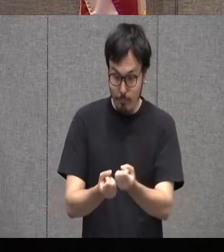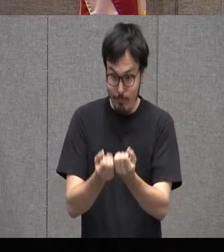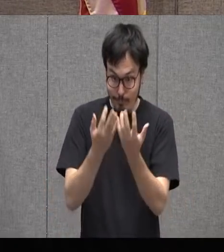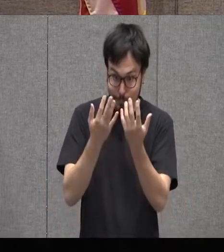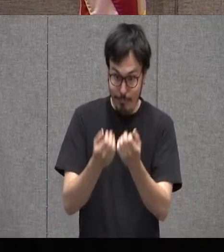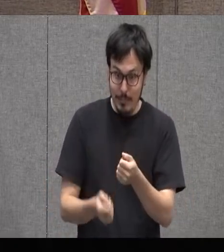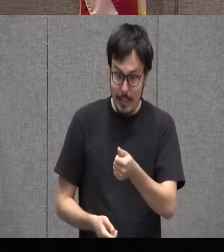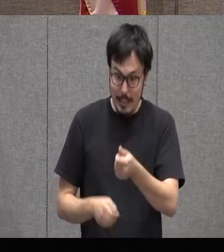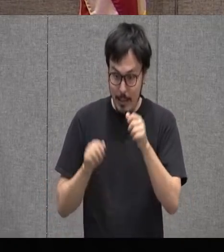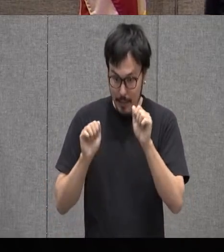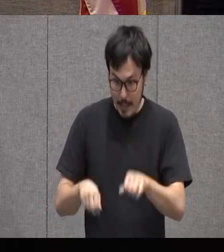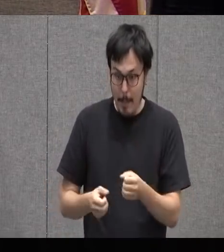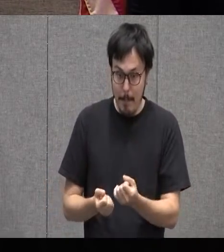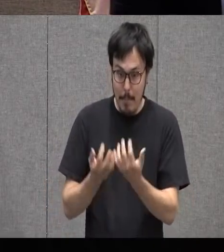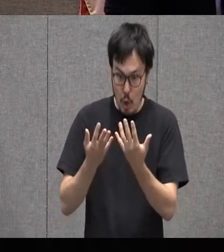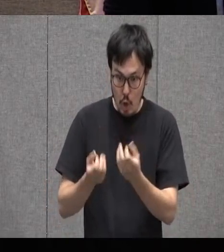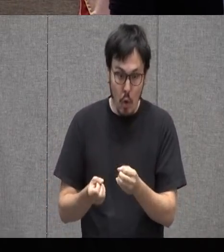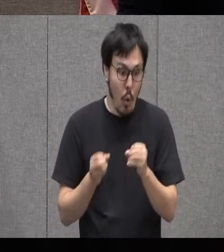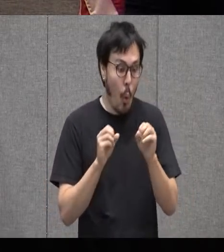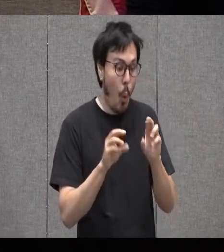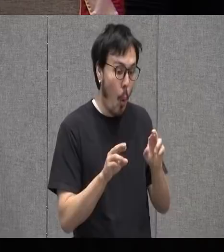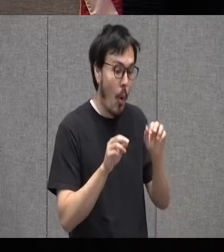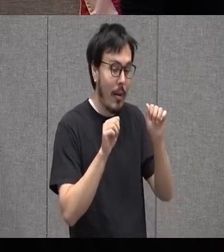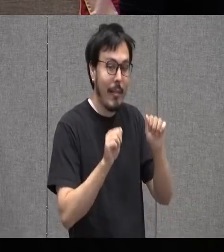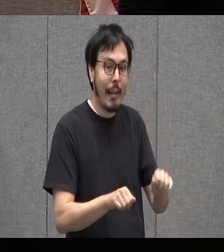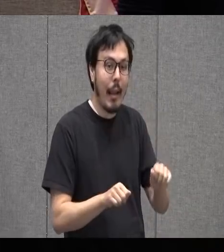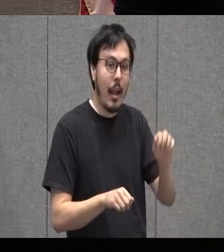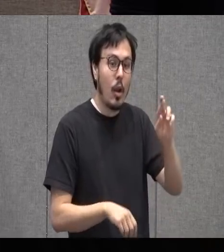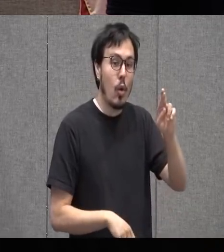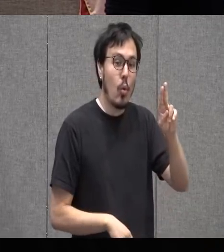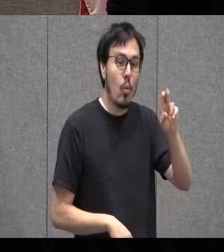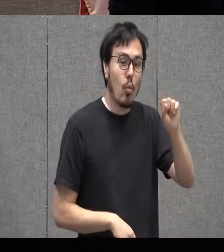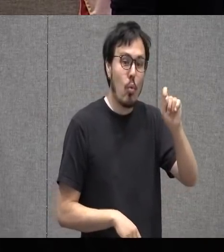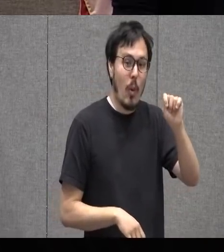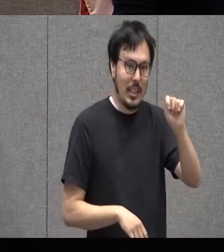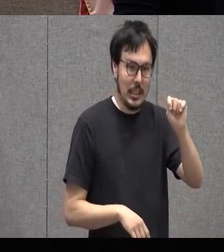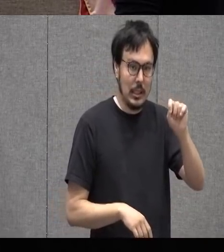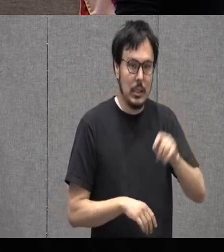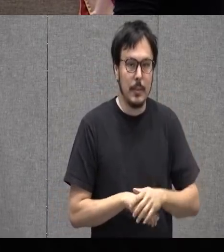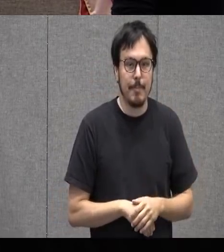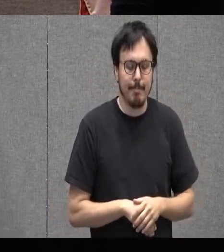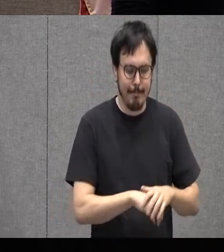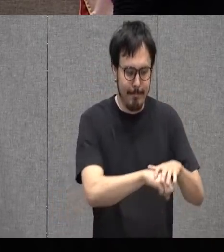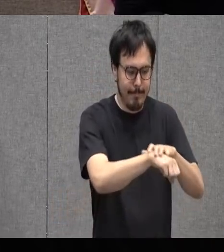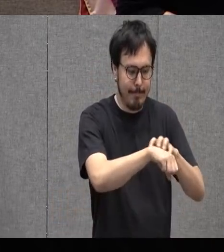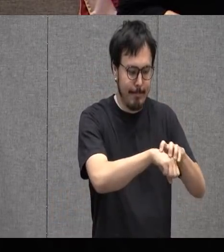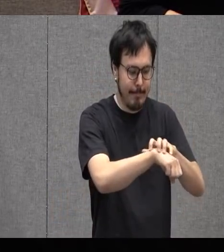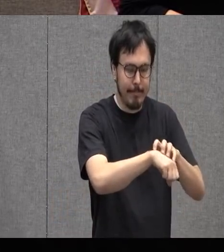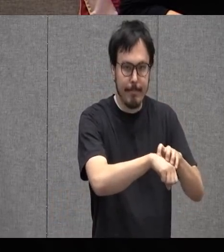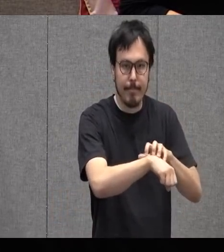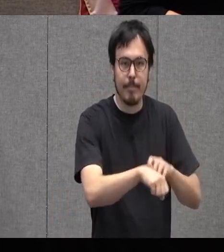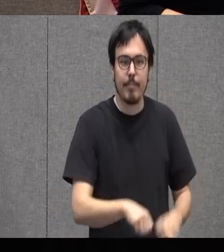So think about before we build with blocks or bake a cake or make a sandwich or fry an egg.